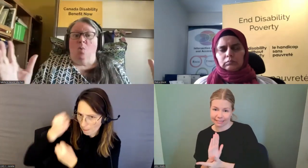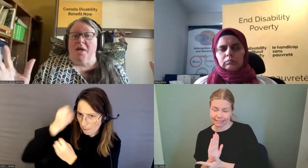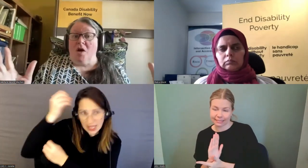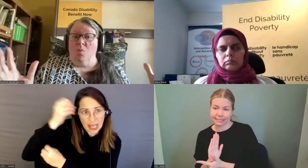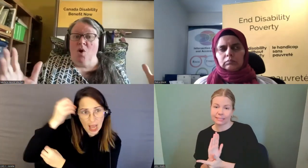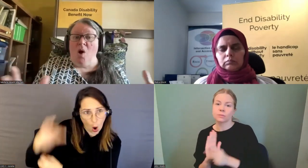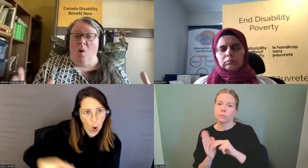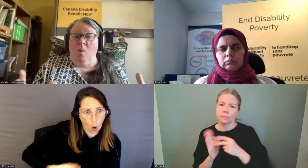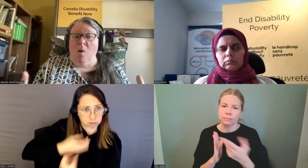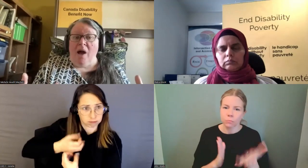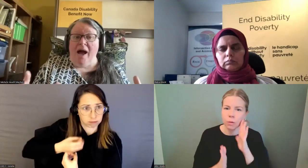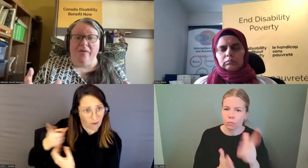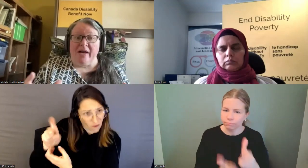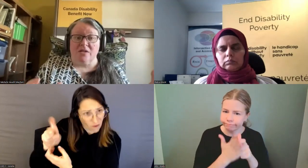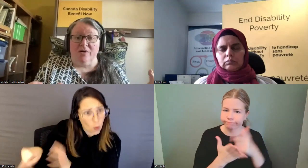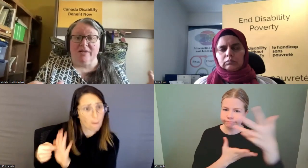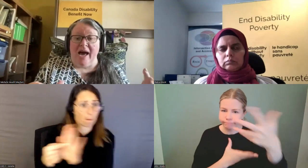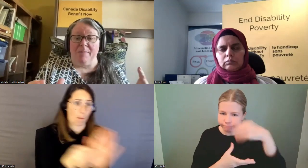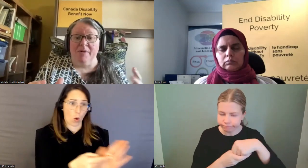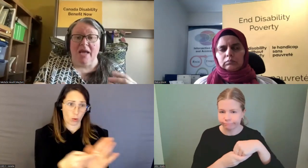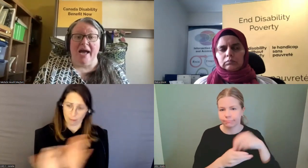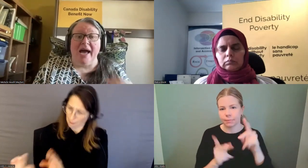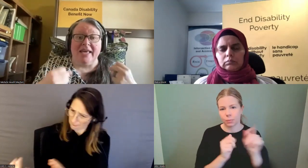WE DON'T KNOW HOW THAT IS GOING TO HAPPEN YET.